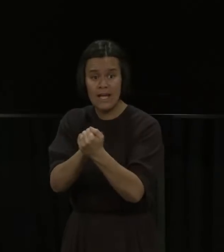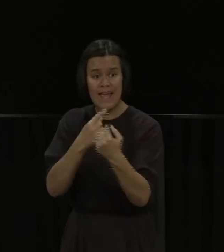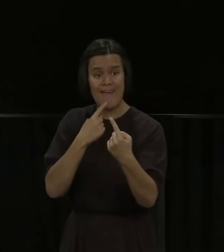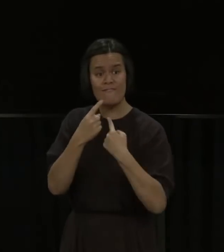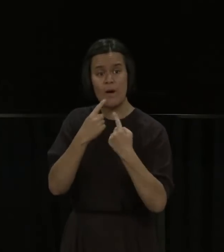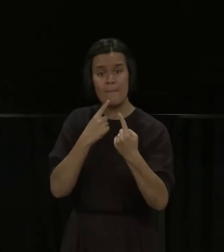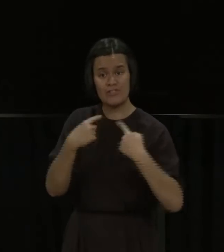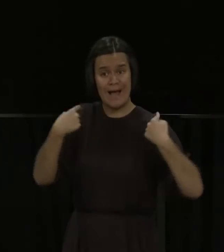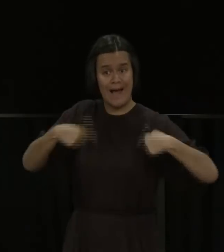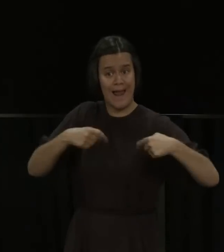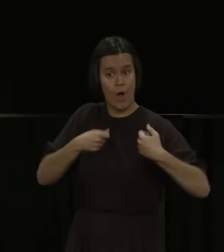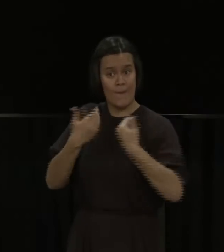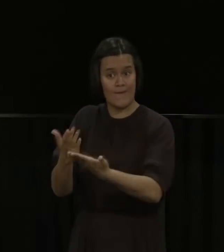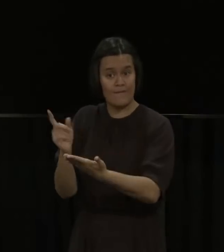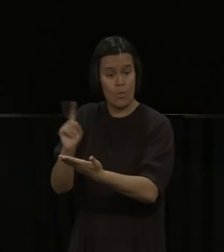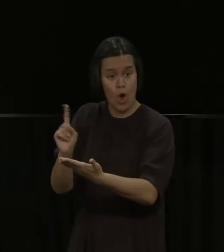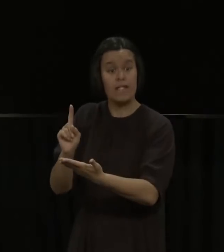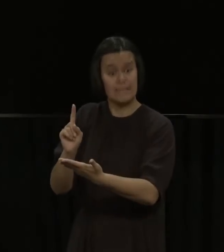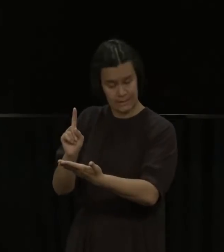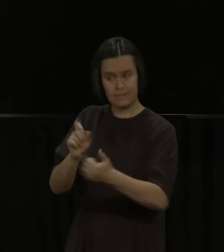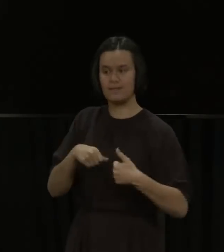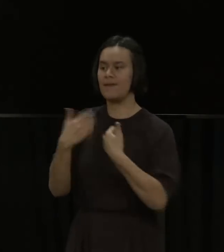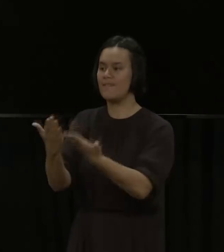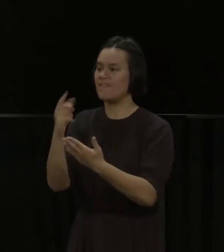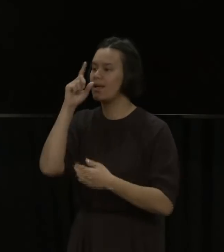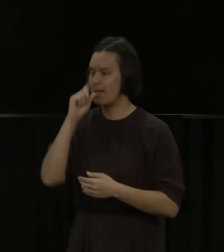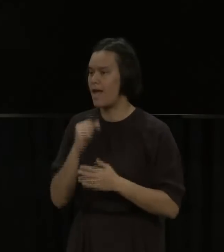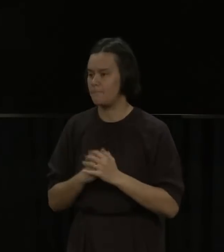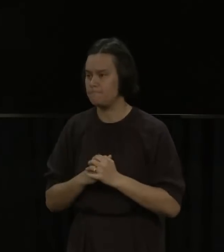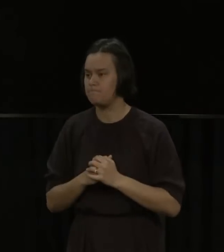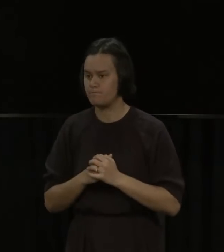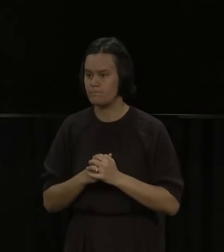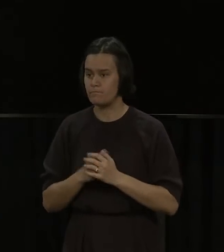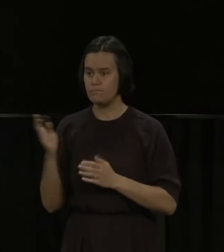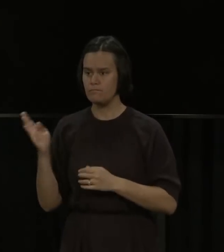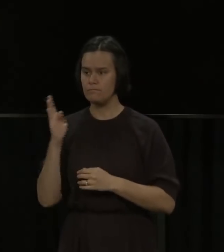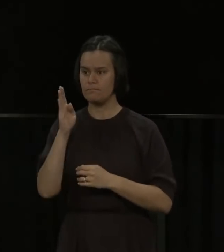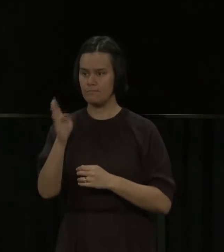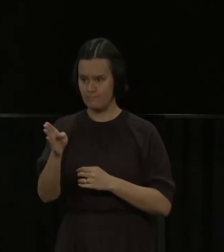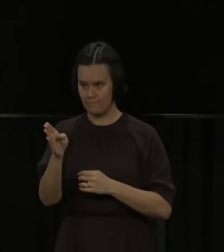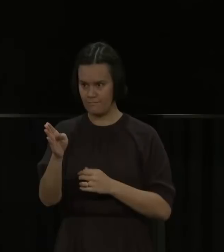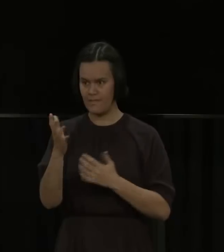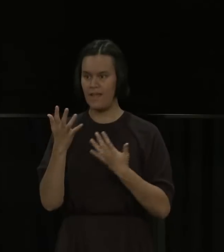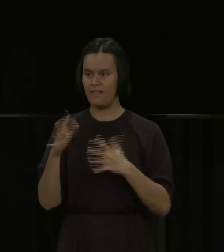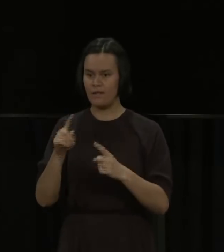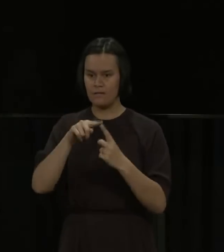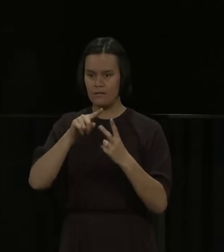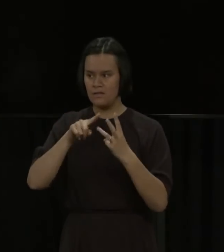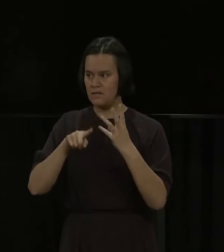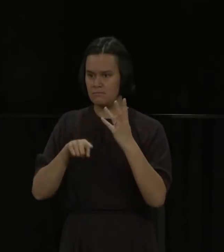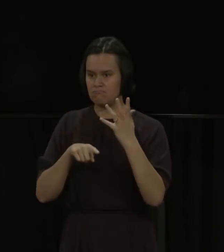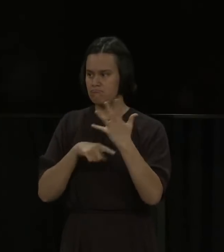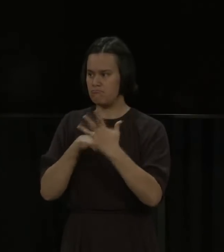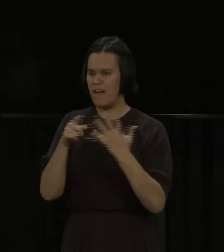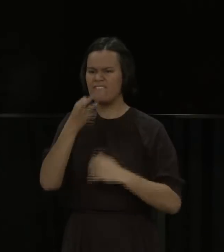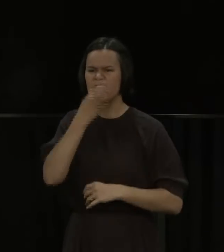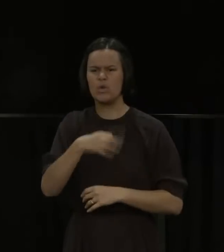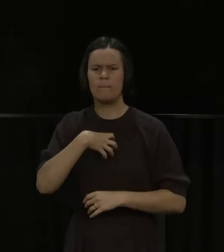pace and providing the data when there is an agreement about who or which data should be released and to whom, and we